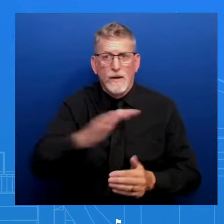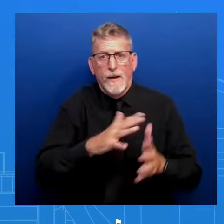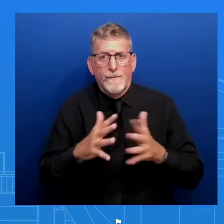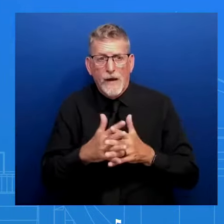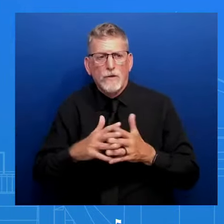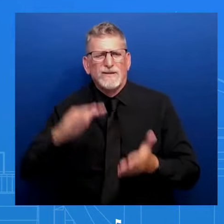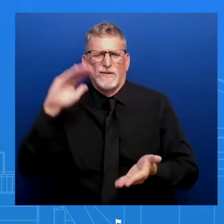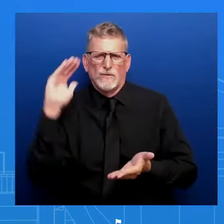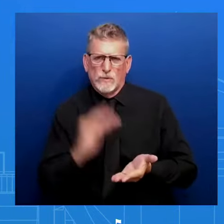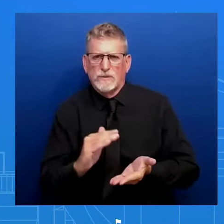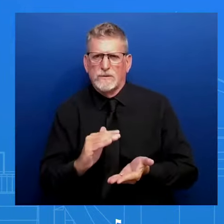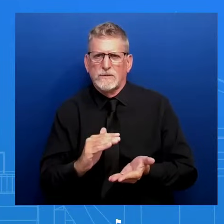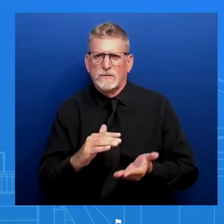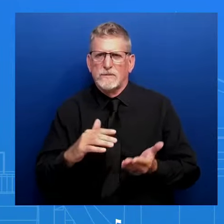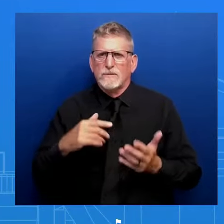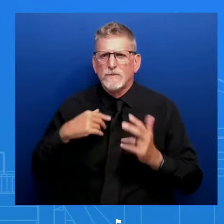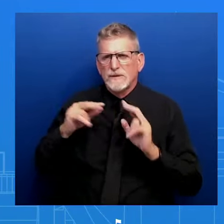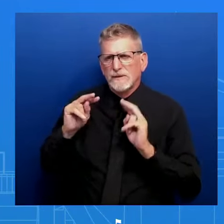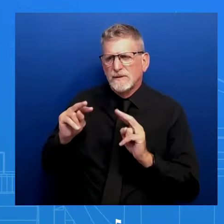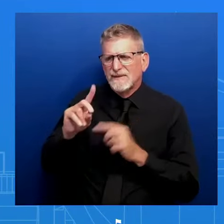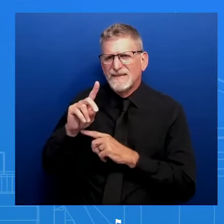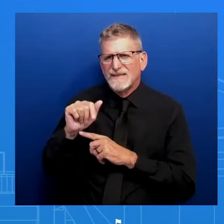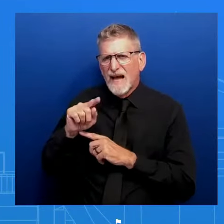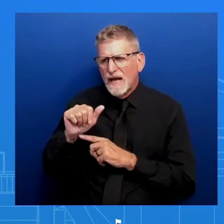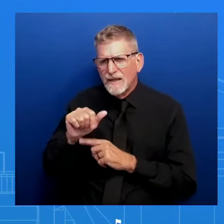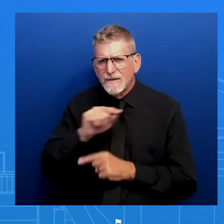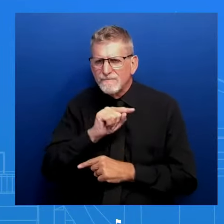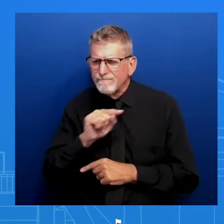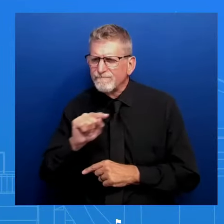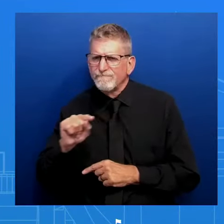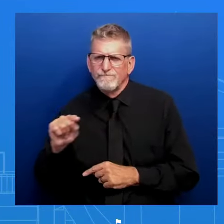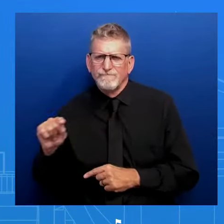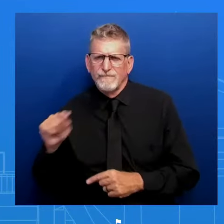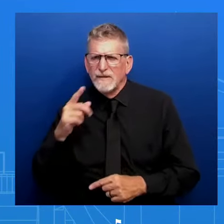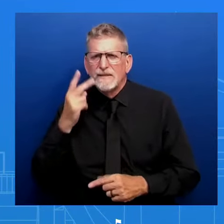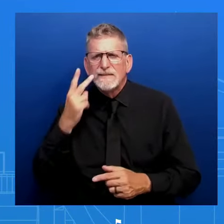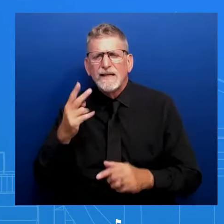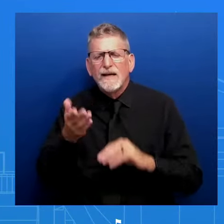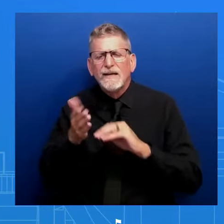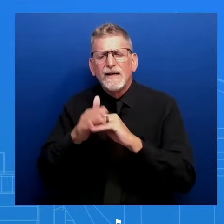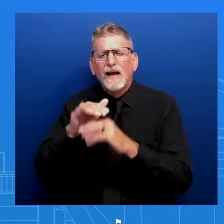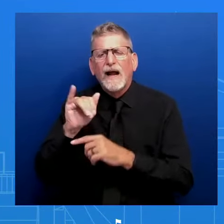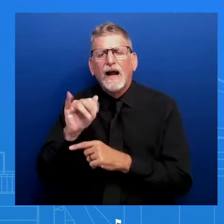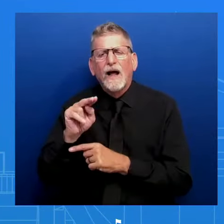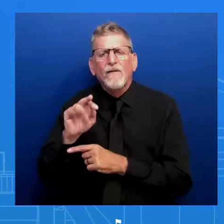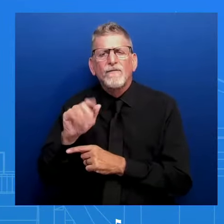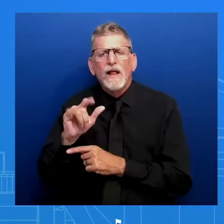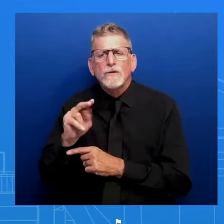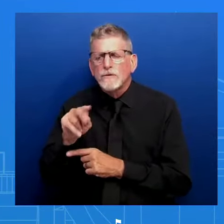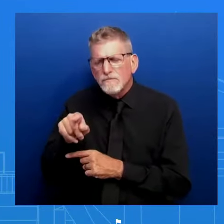that we've seen inflation come down by two thirds in the past 12 months. That's important. And a lot of that is because